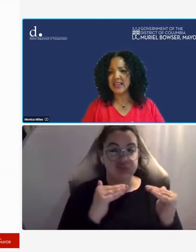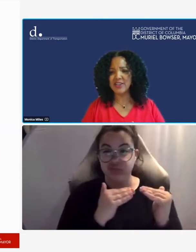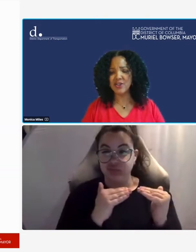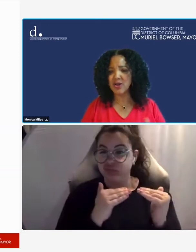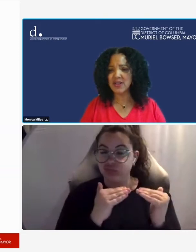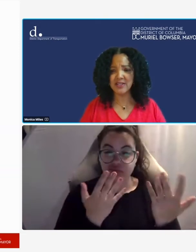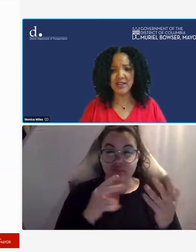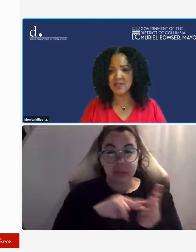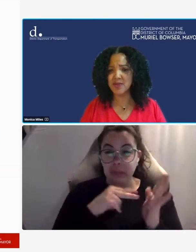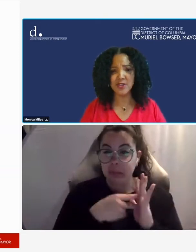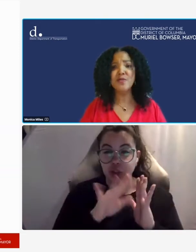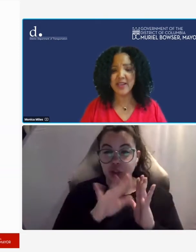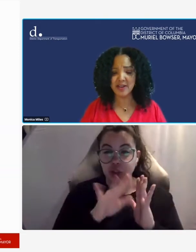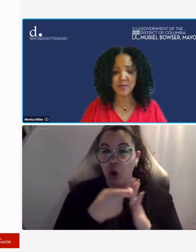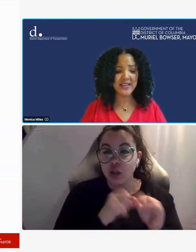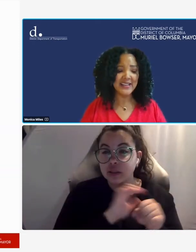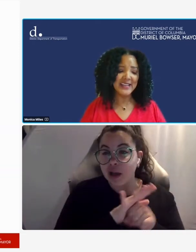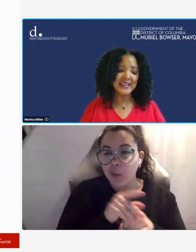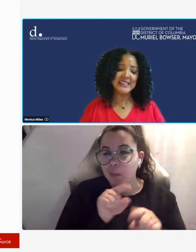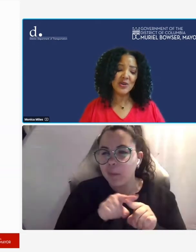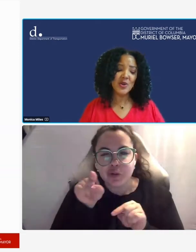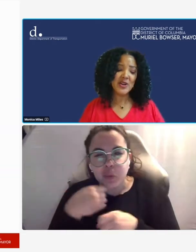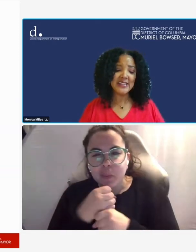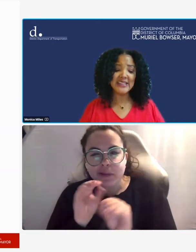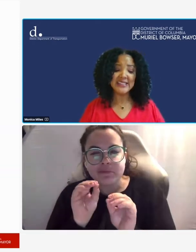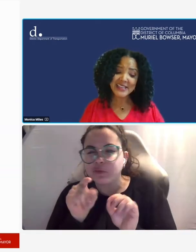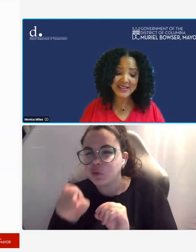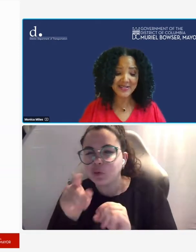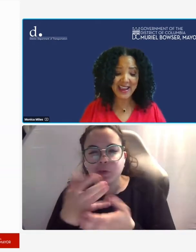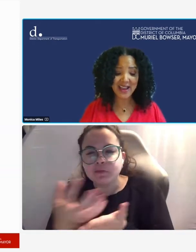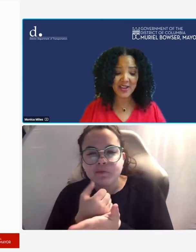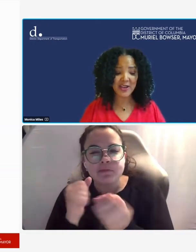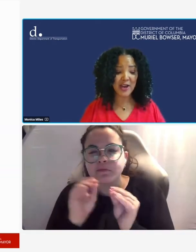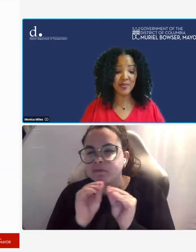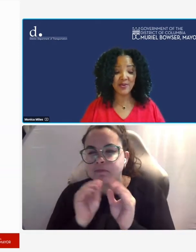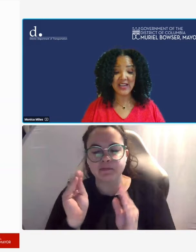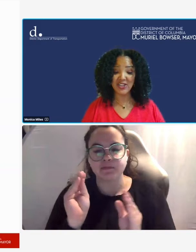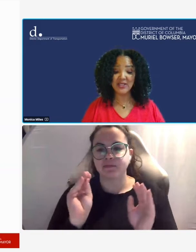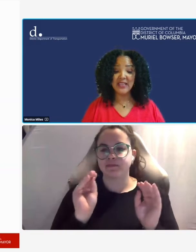your costs are covered but you've made no money so we're going to continue now in our progression